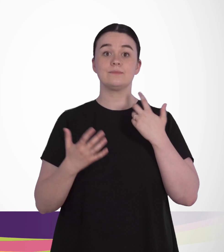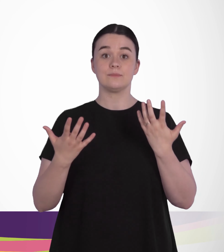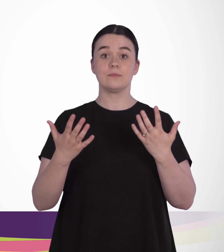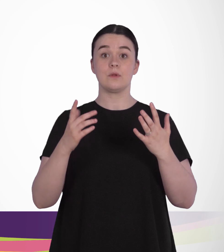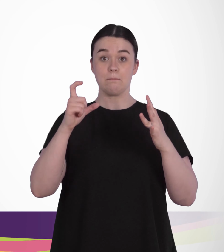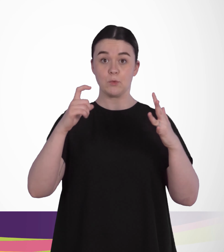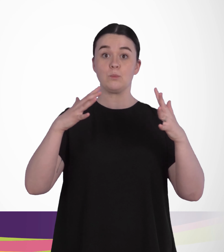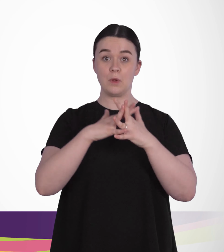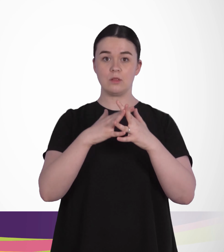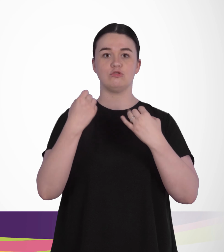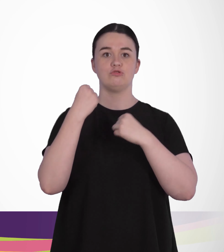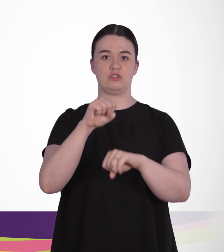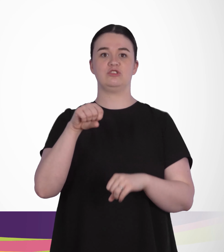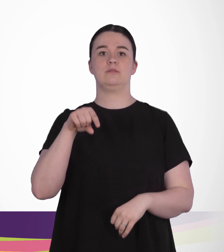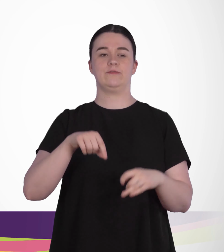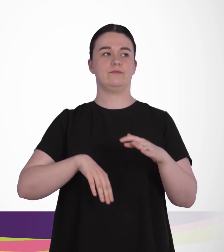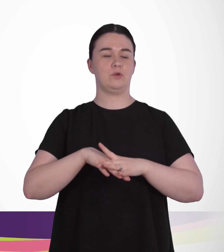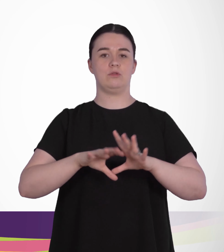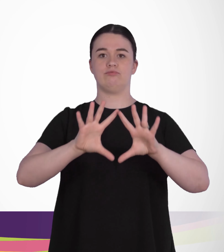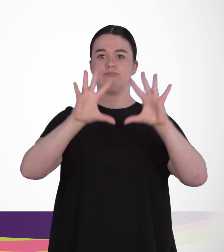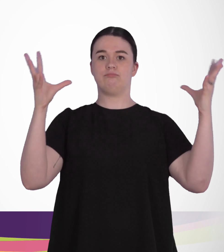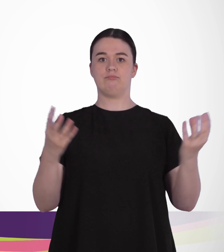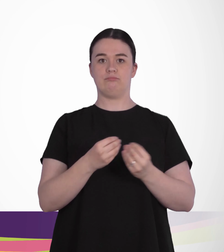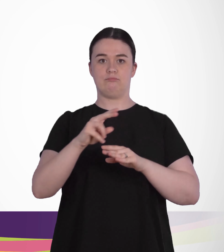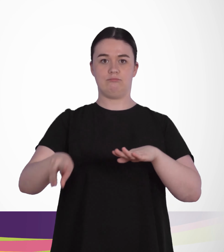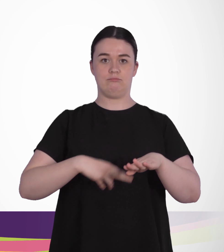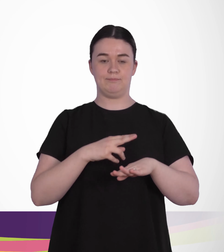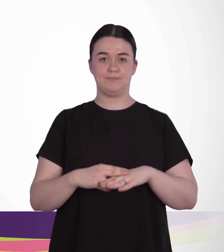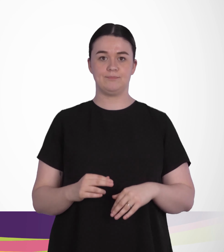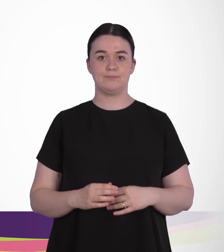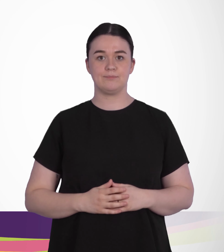• It will be a Commonwealth Strategy.